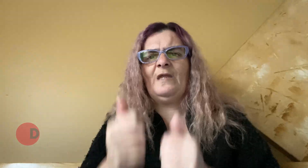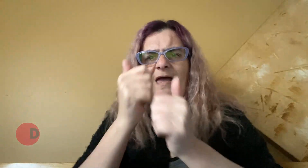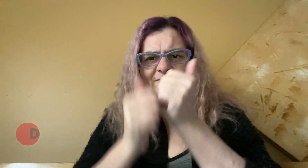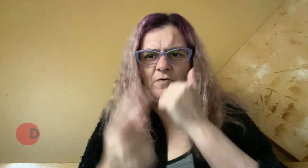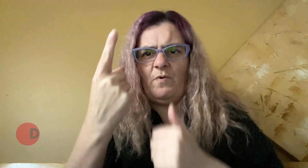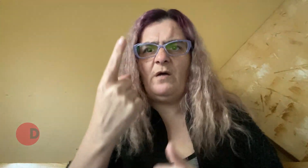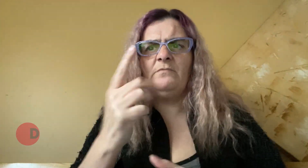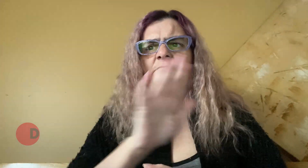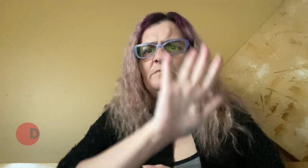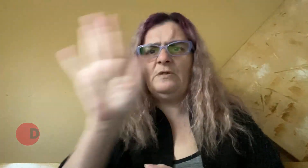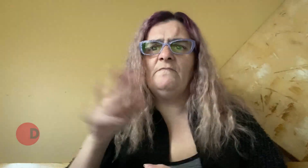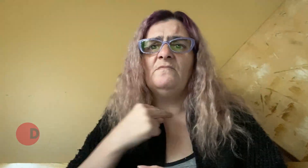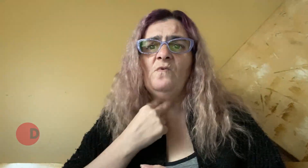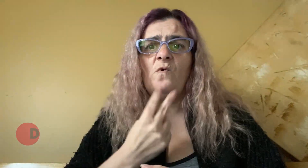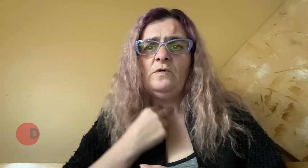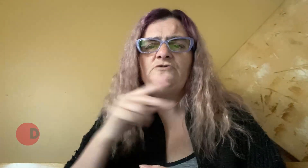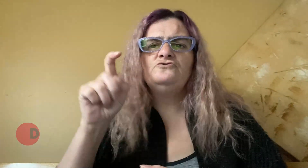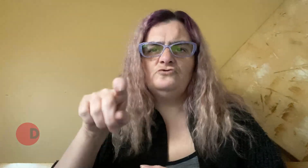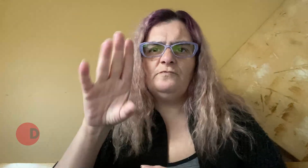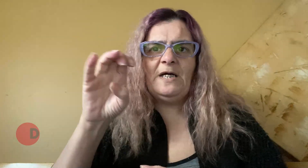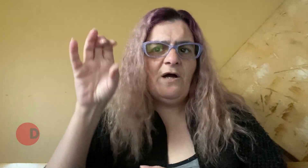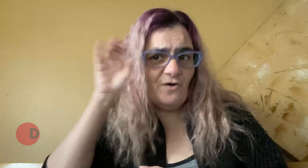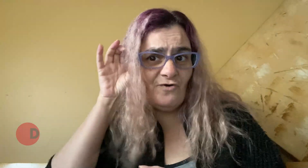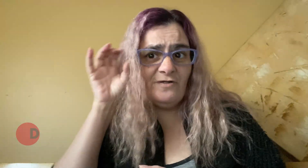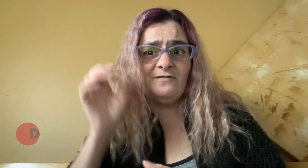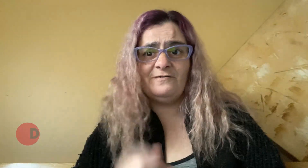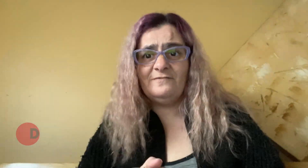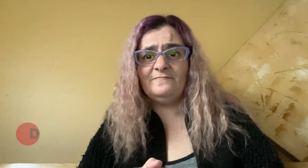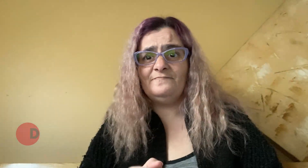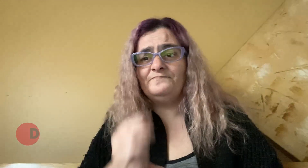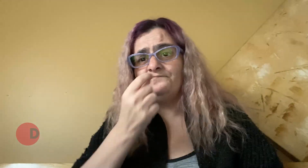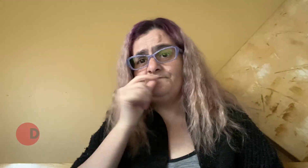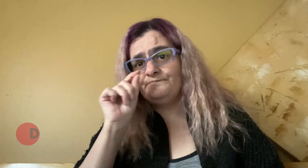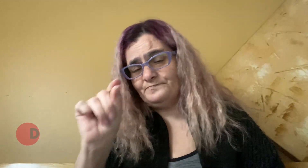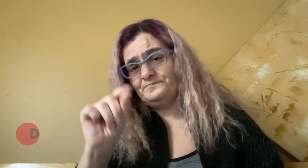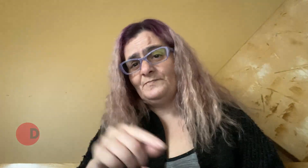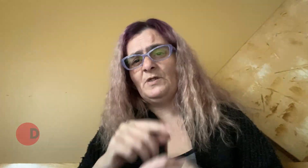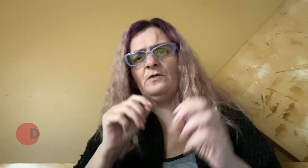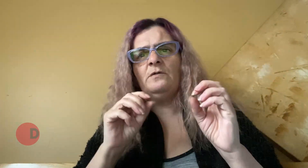Everyone, their voices should be heard. Period.